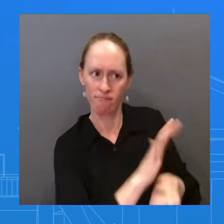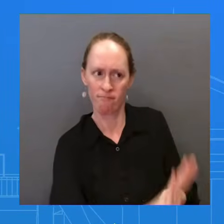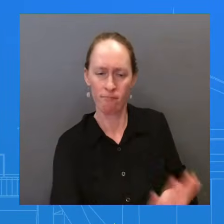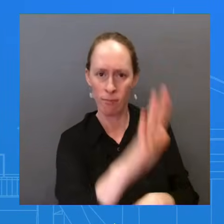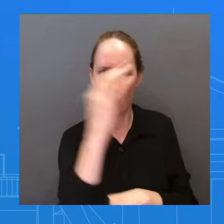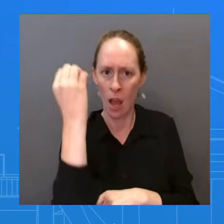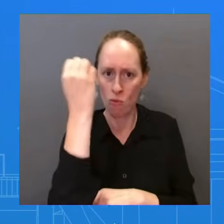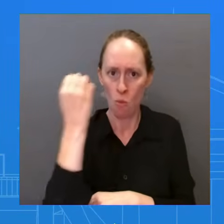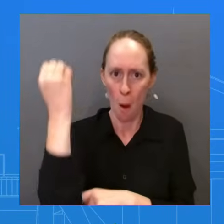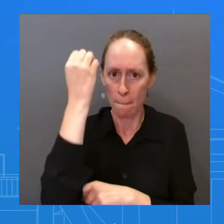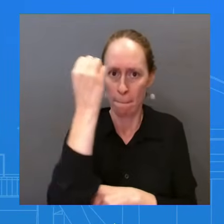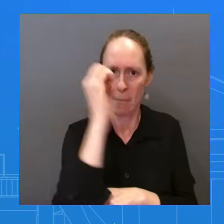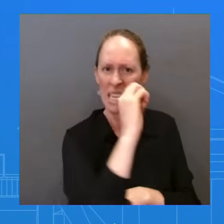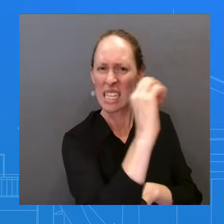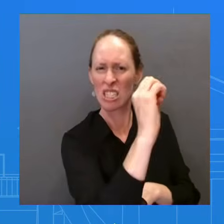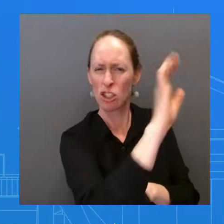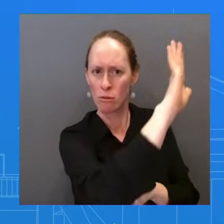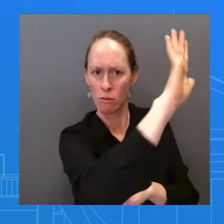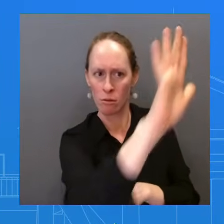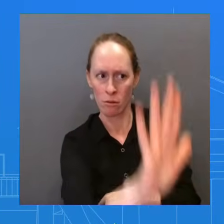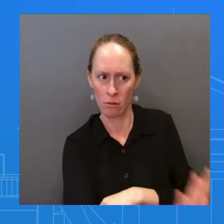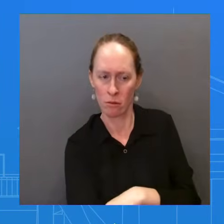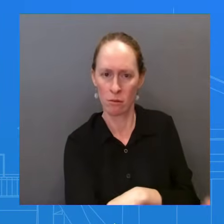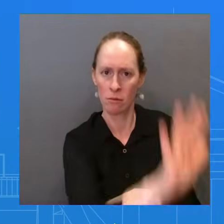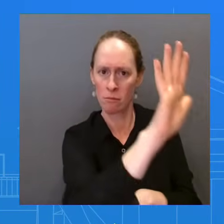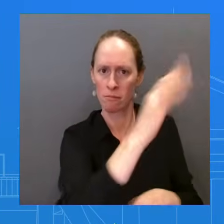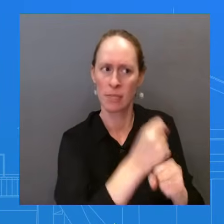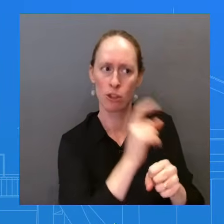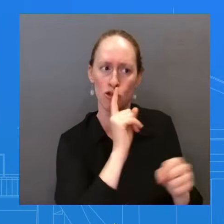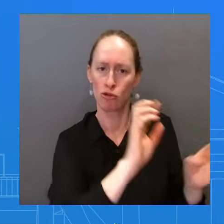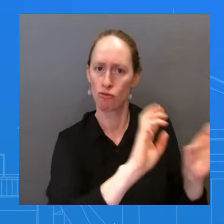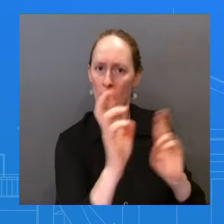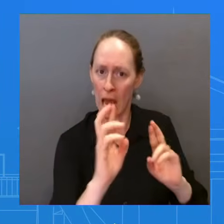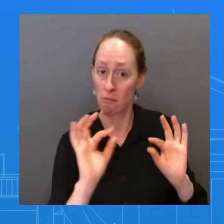And the third one is to avoid World War Three. I think we can all understand